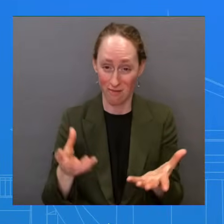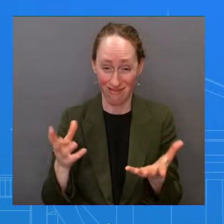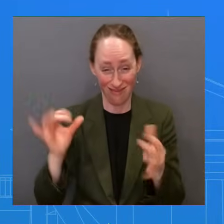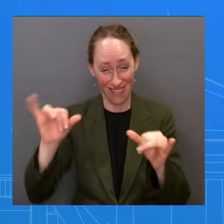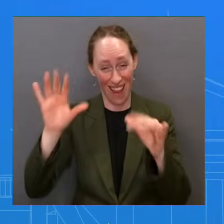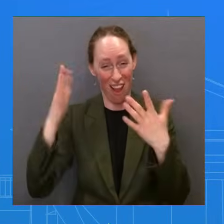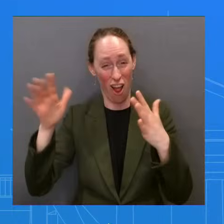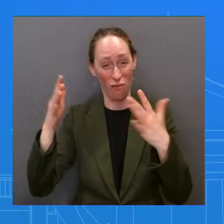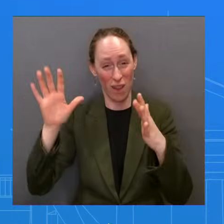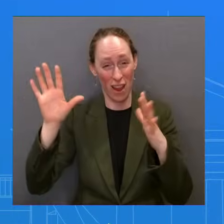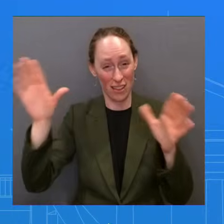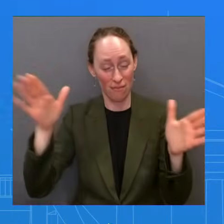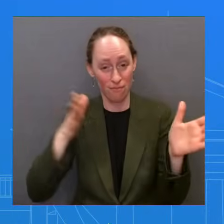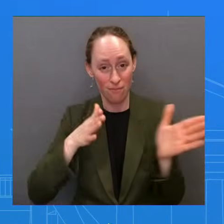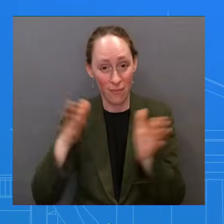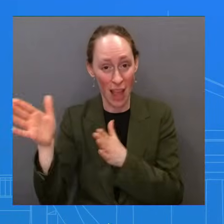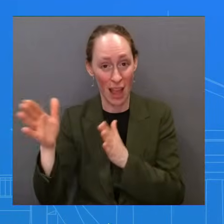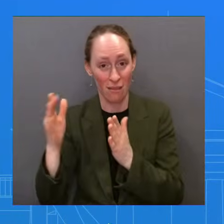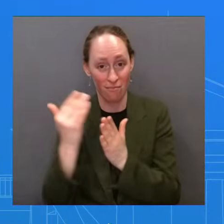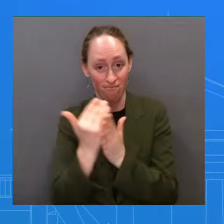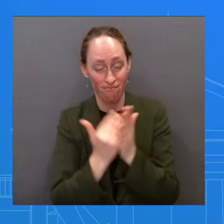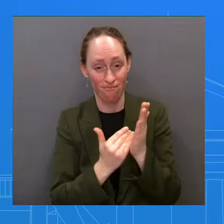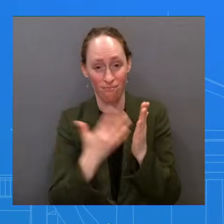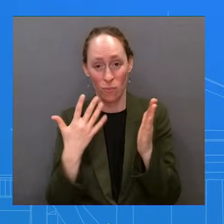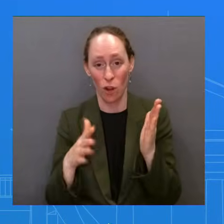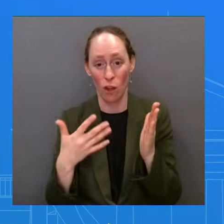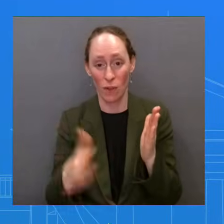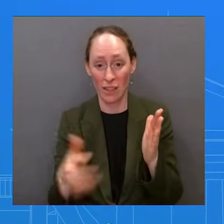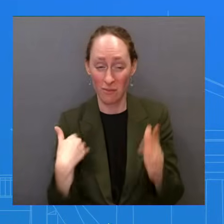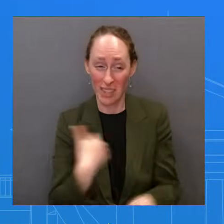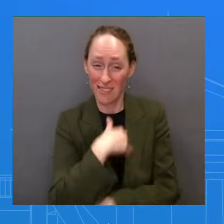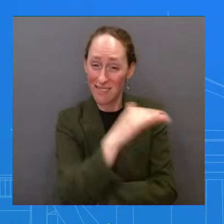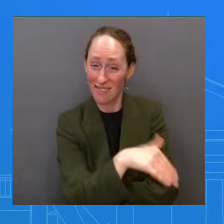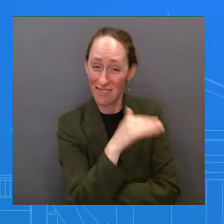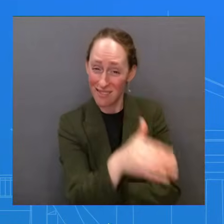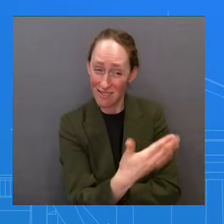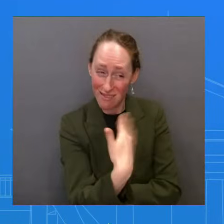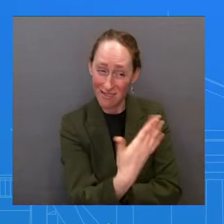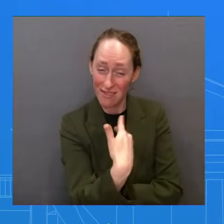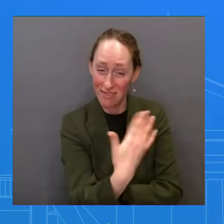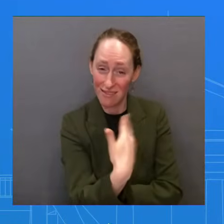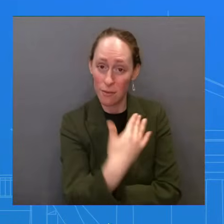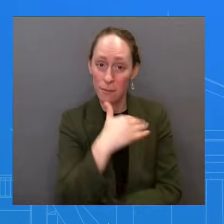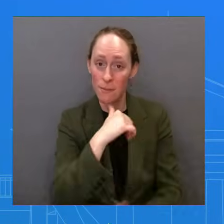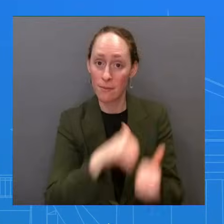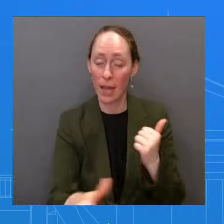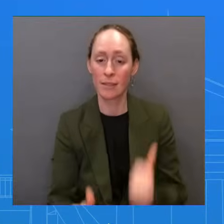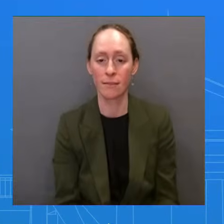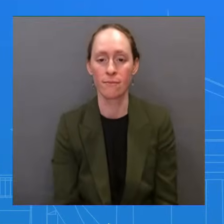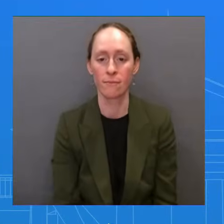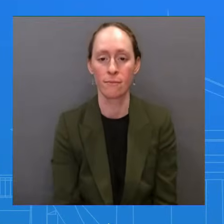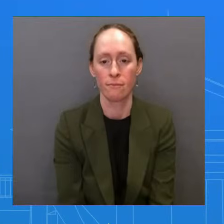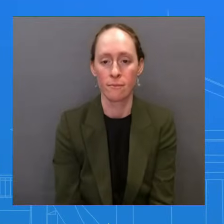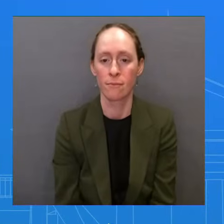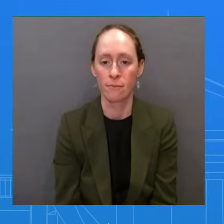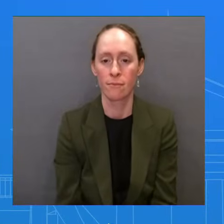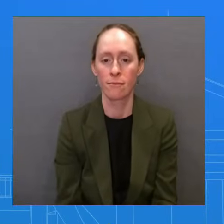and what we've been urging Congress to act on. What we saw just earlier this week is over 430 business groups wrote to members of Congress,